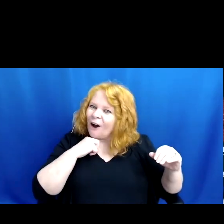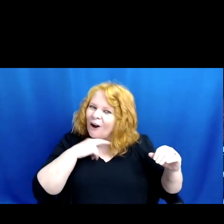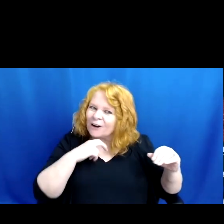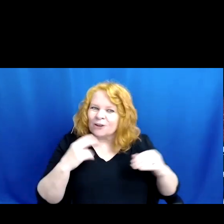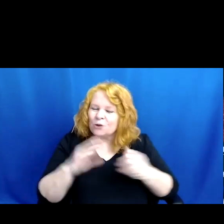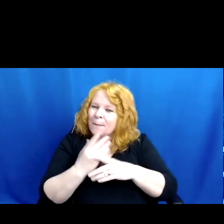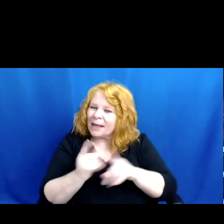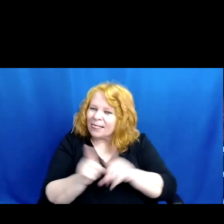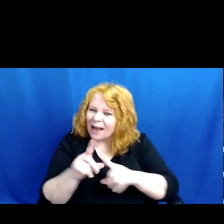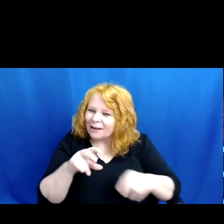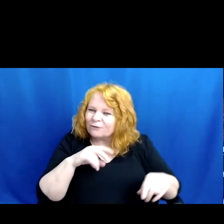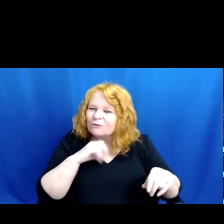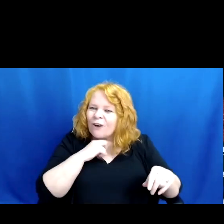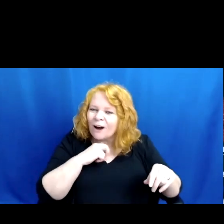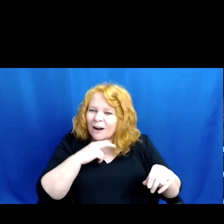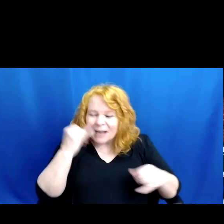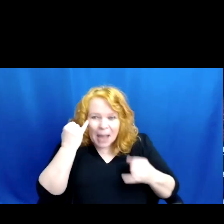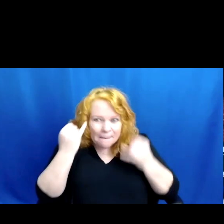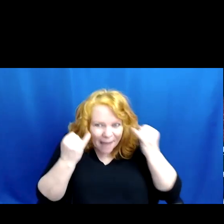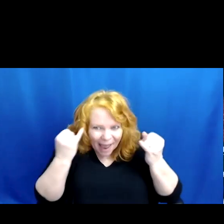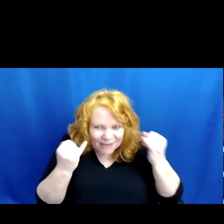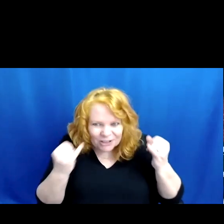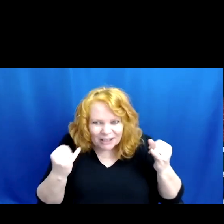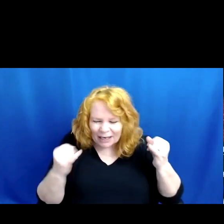Roleplaying and imaginary playing are really important because